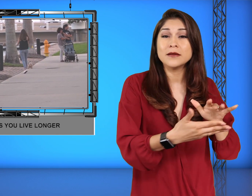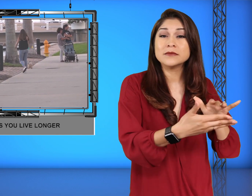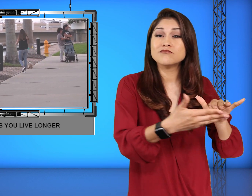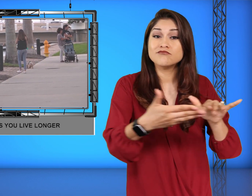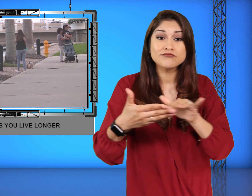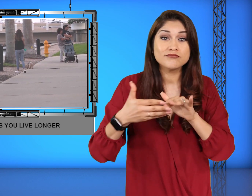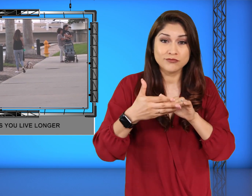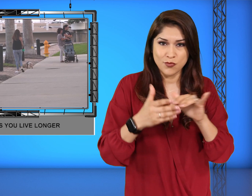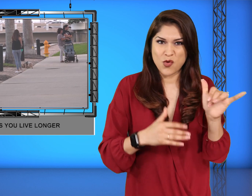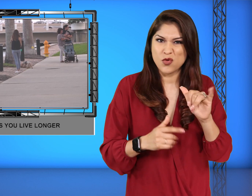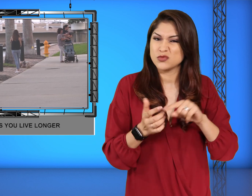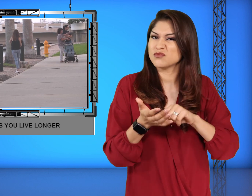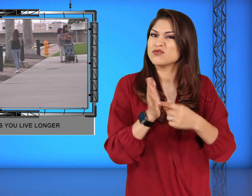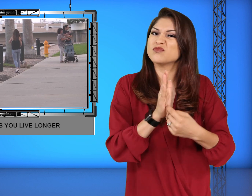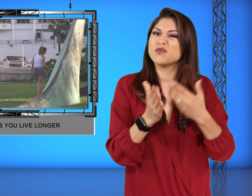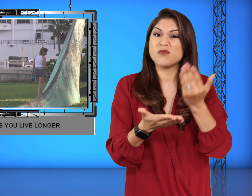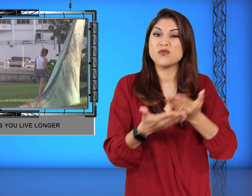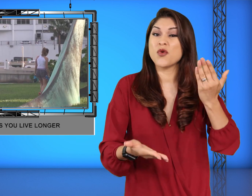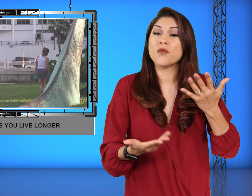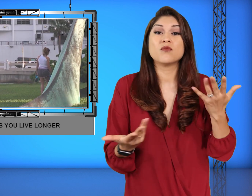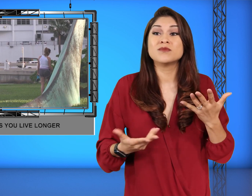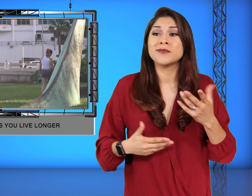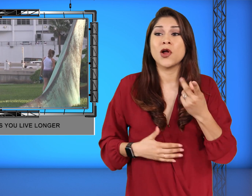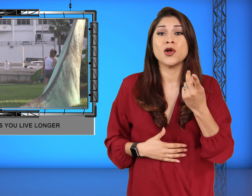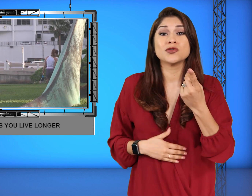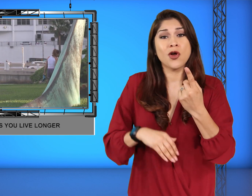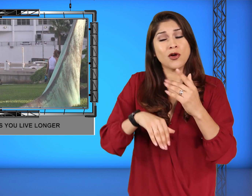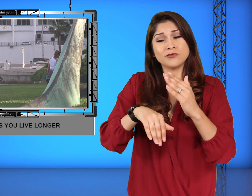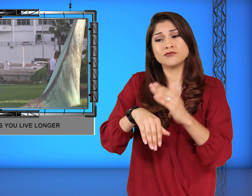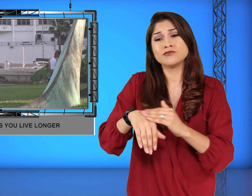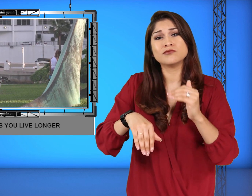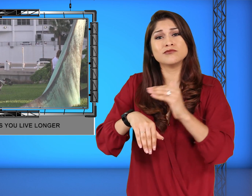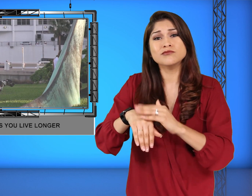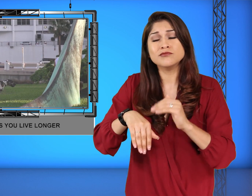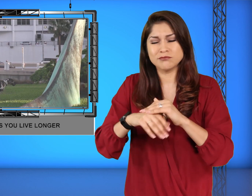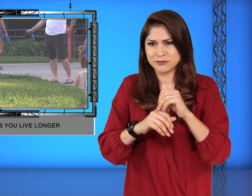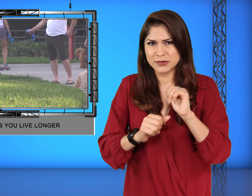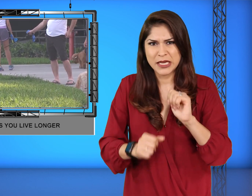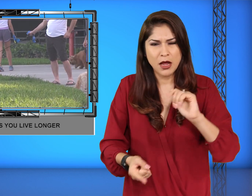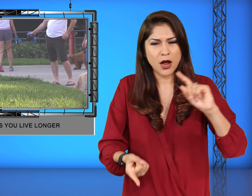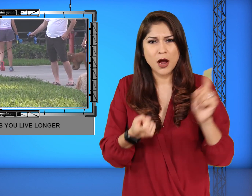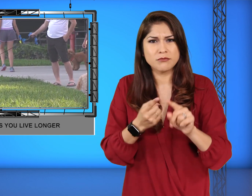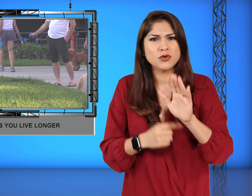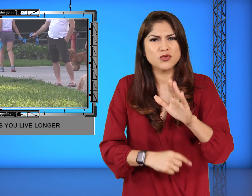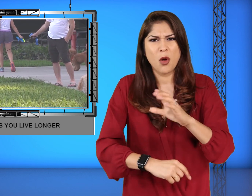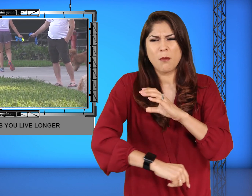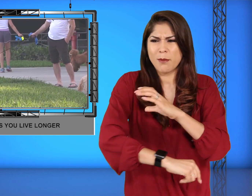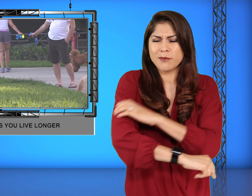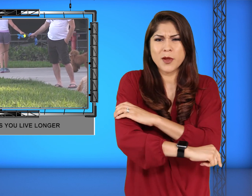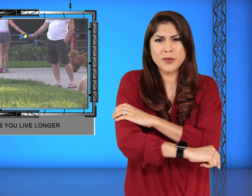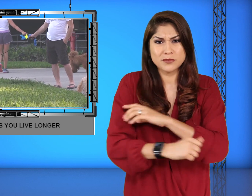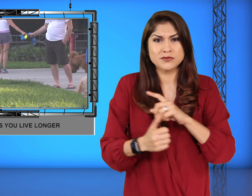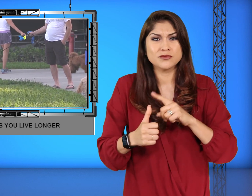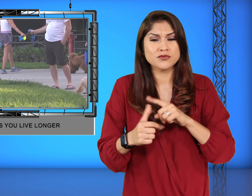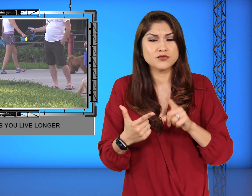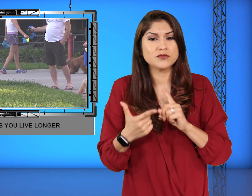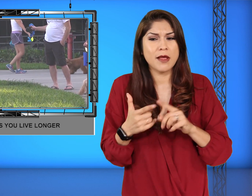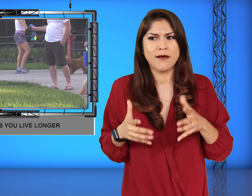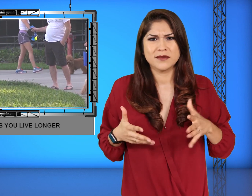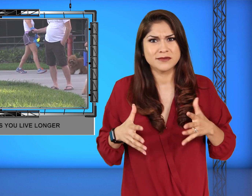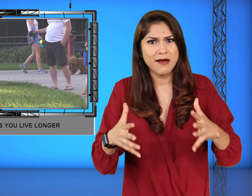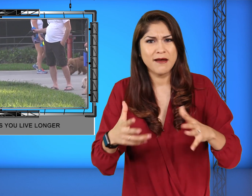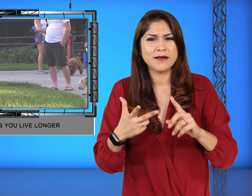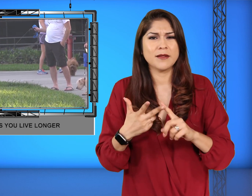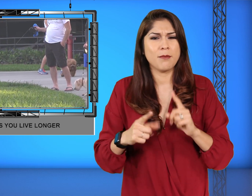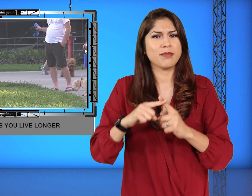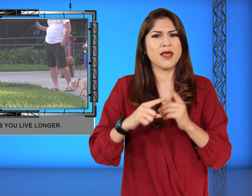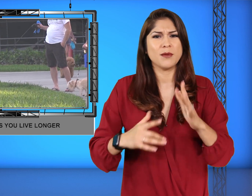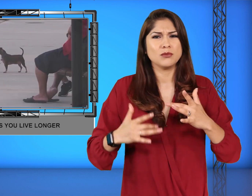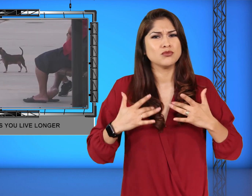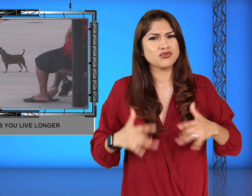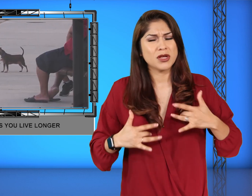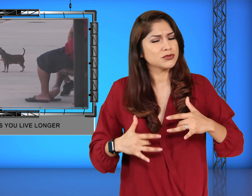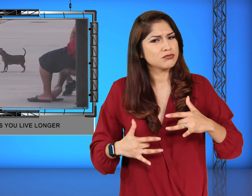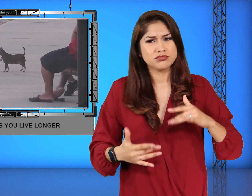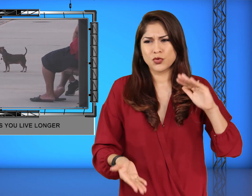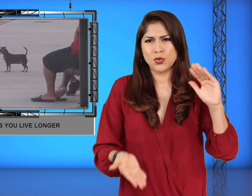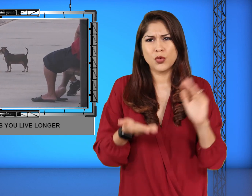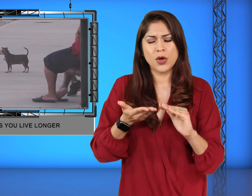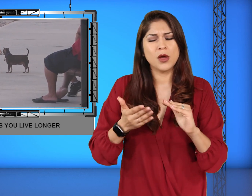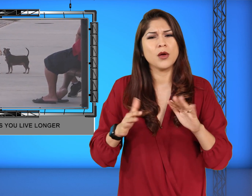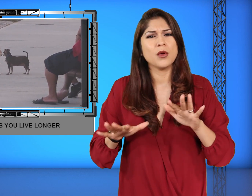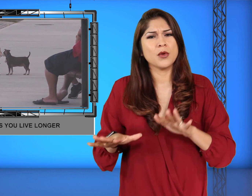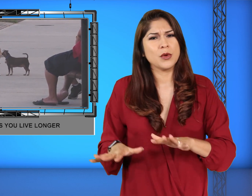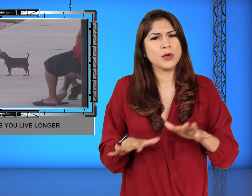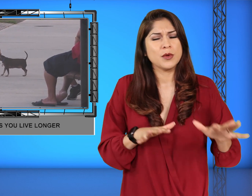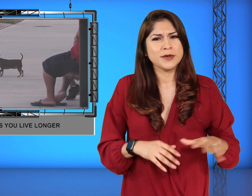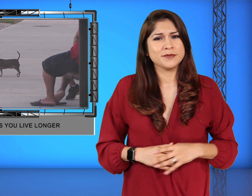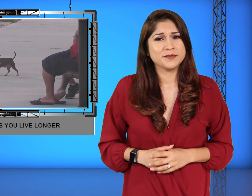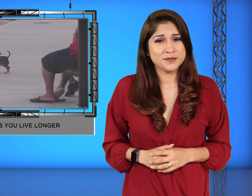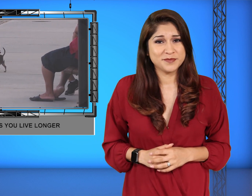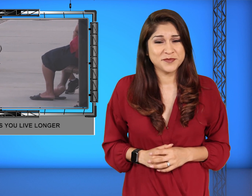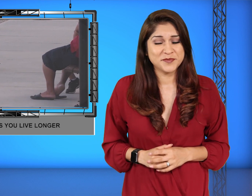Studies also show petting dogs can reduce blood pressure, anxiety and depression.